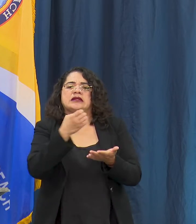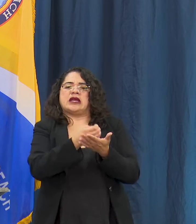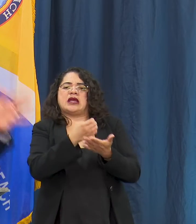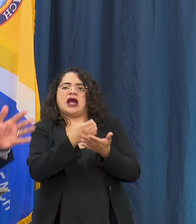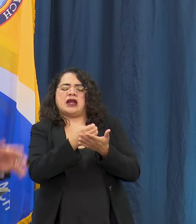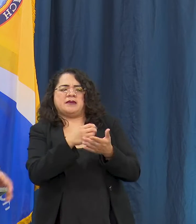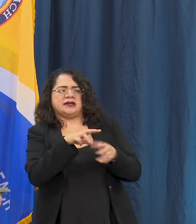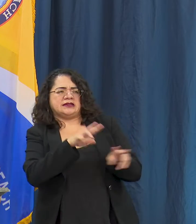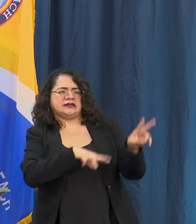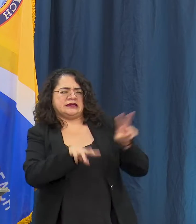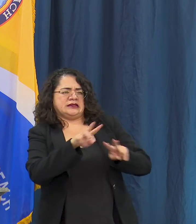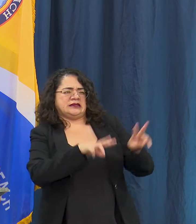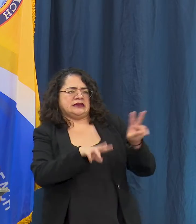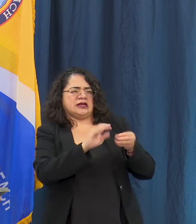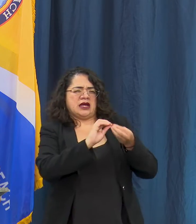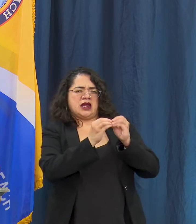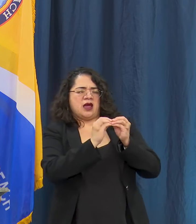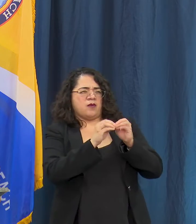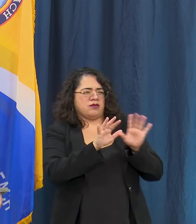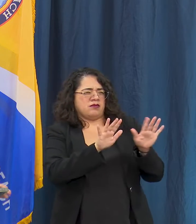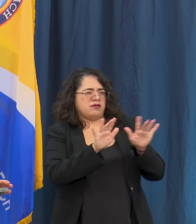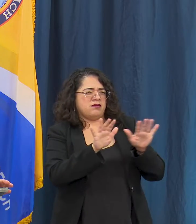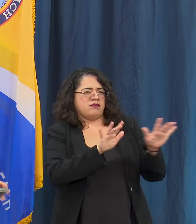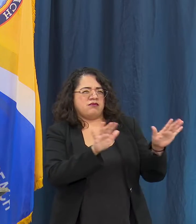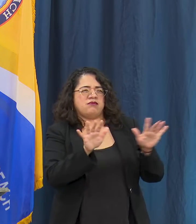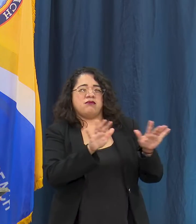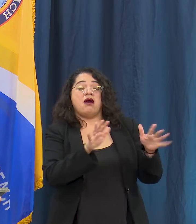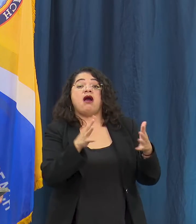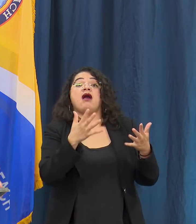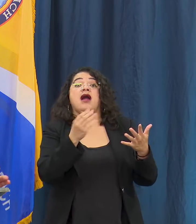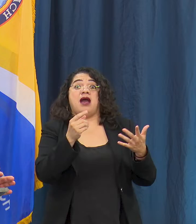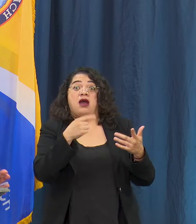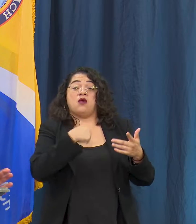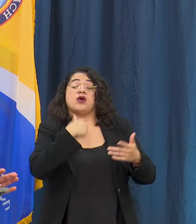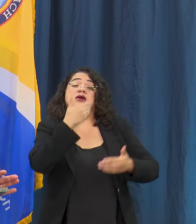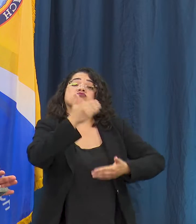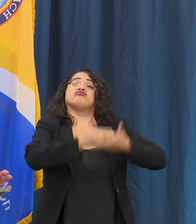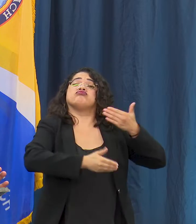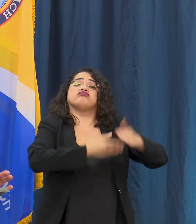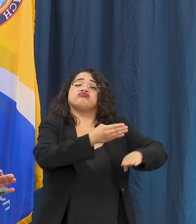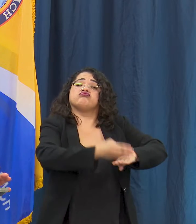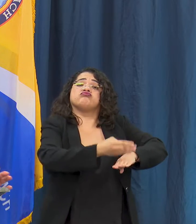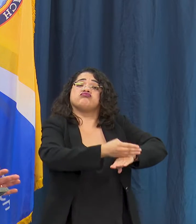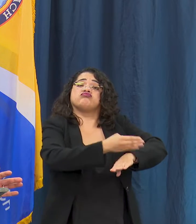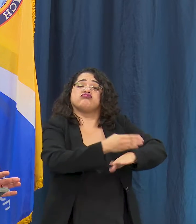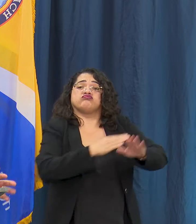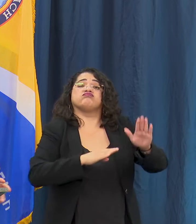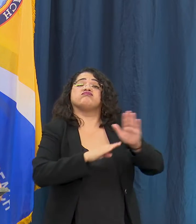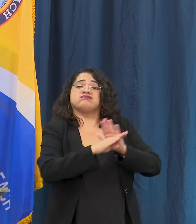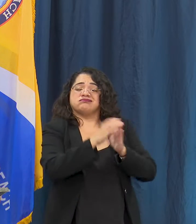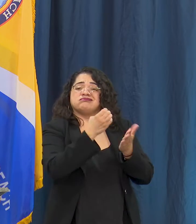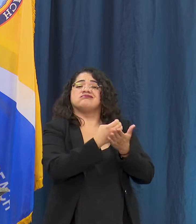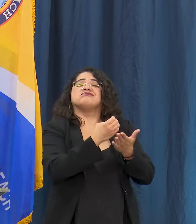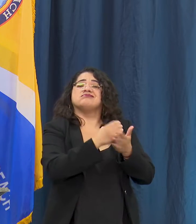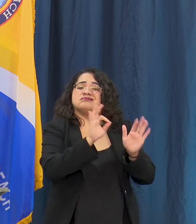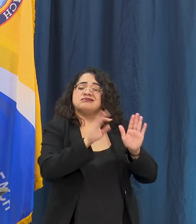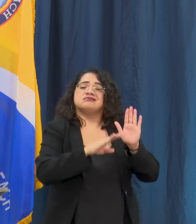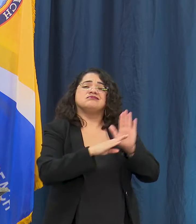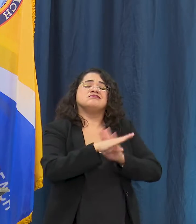really crashed a lot of the progress. We have in Long Beach today between